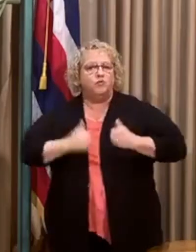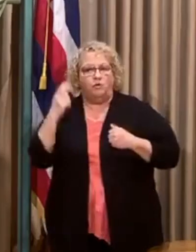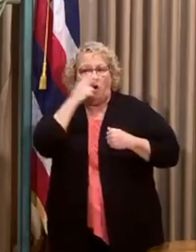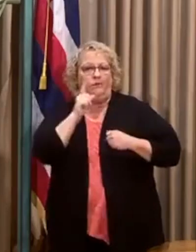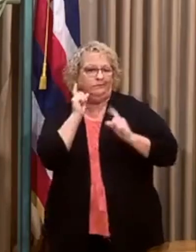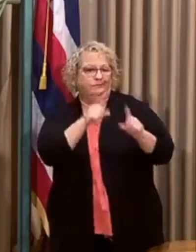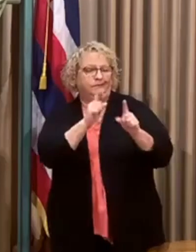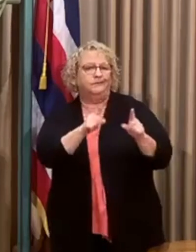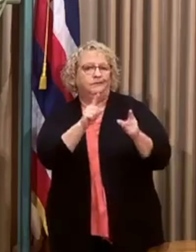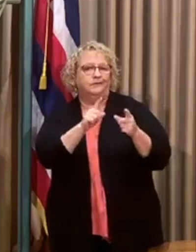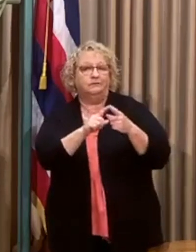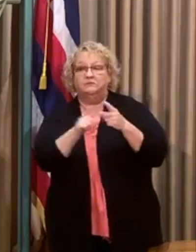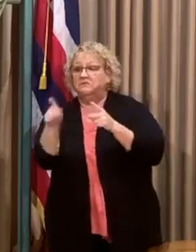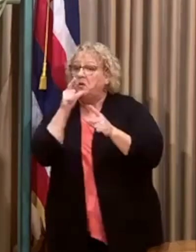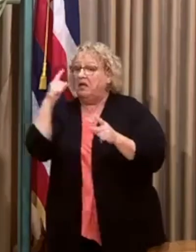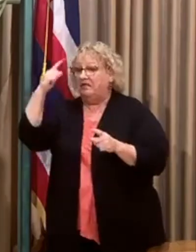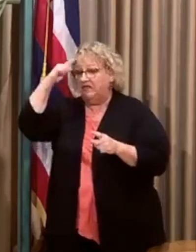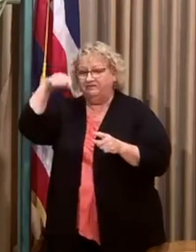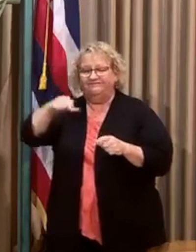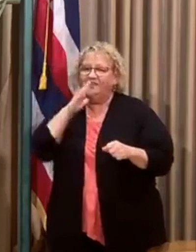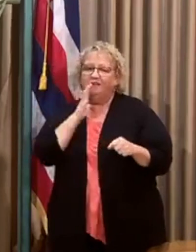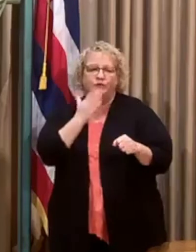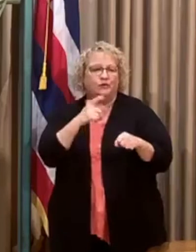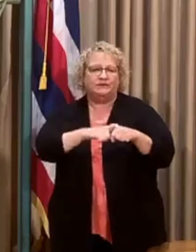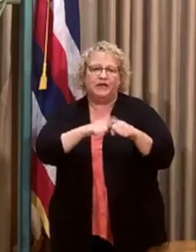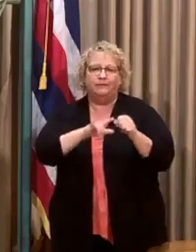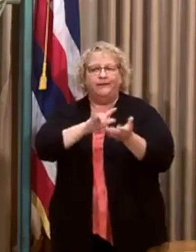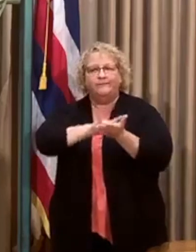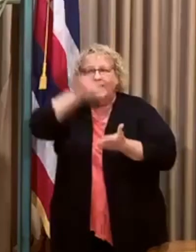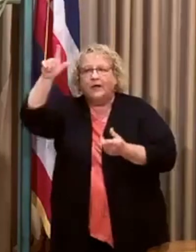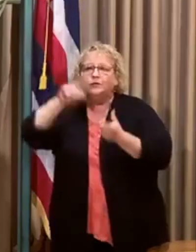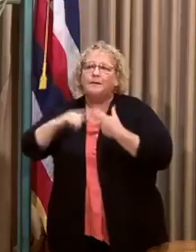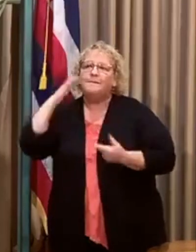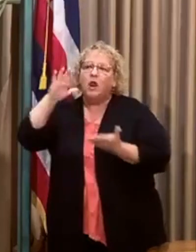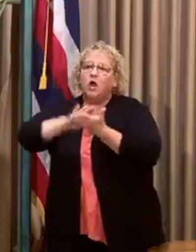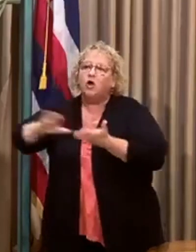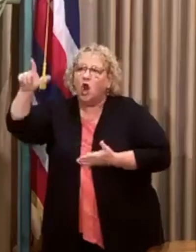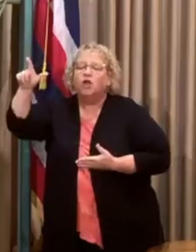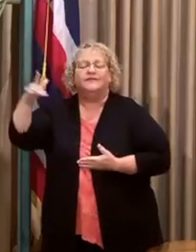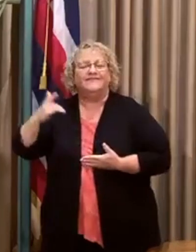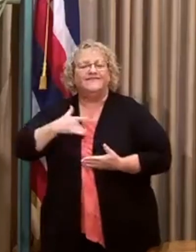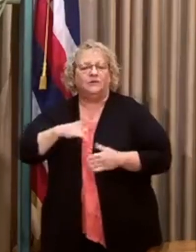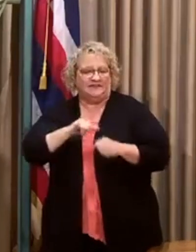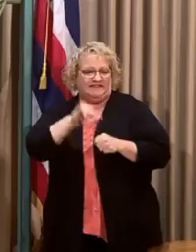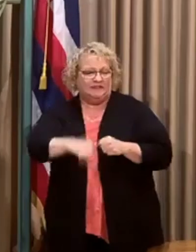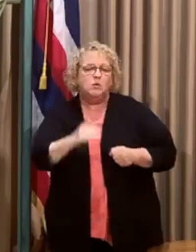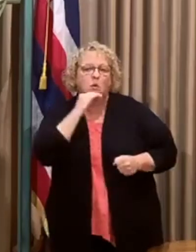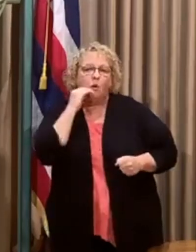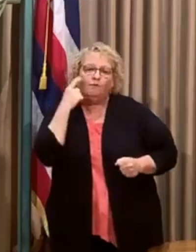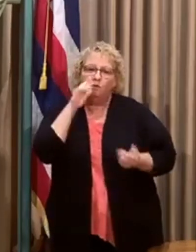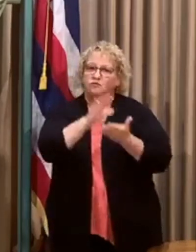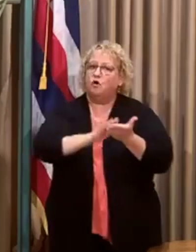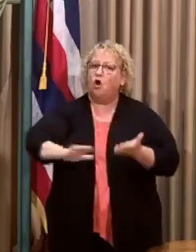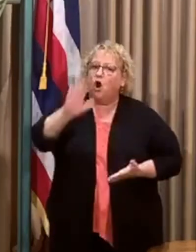who do not think this is a good time to go away to college, so that becomes an opportunity for us.